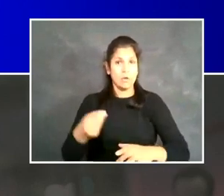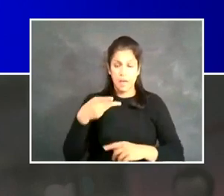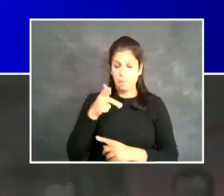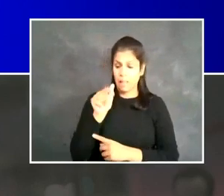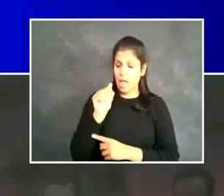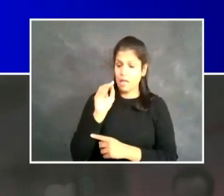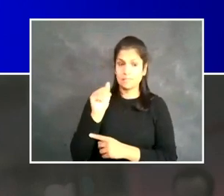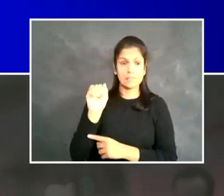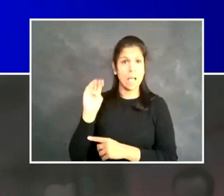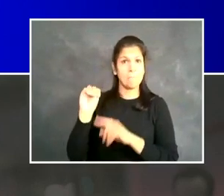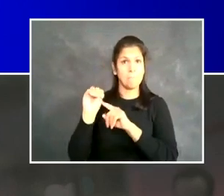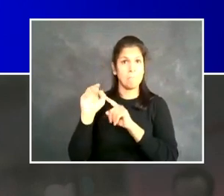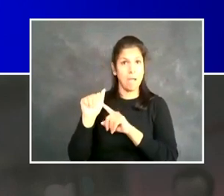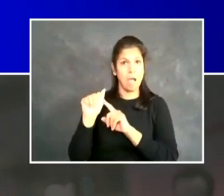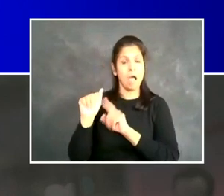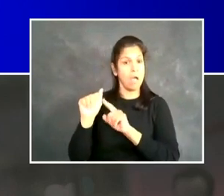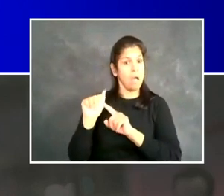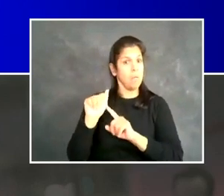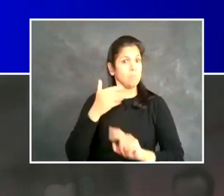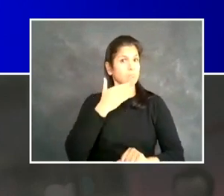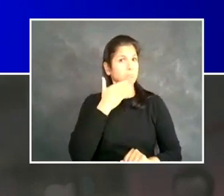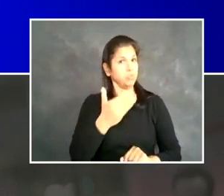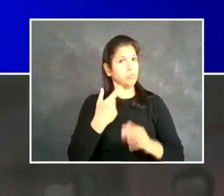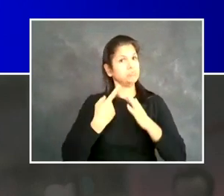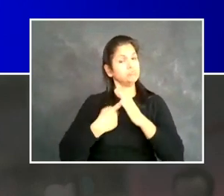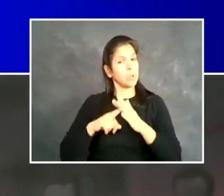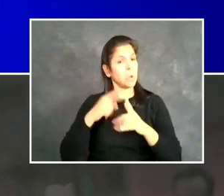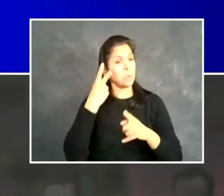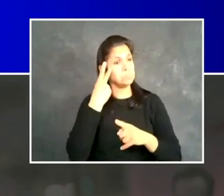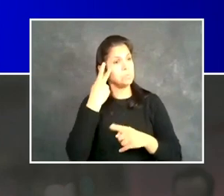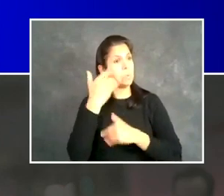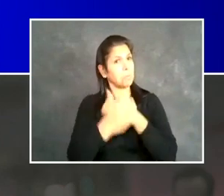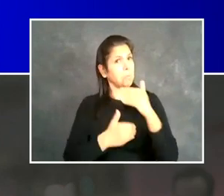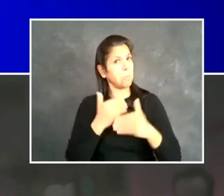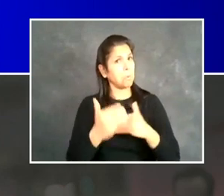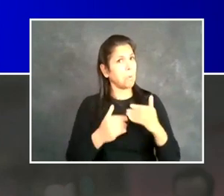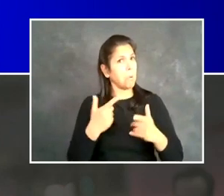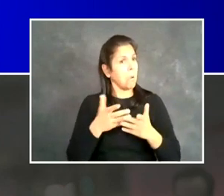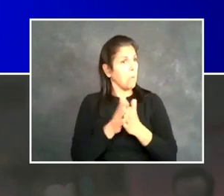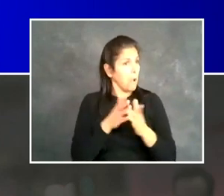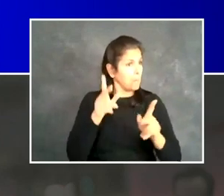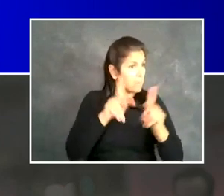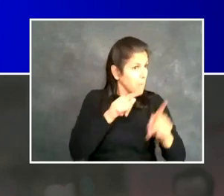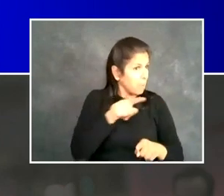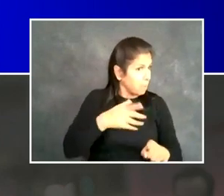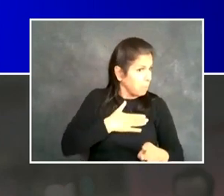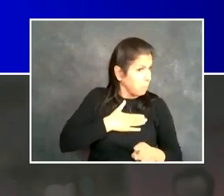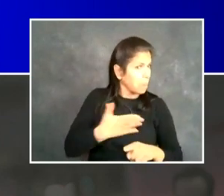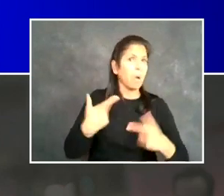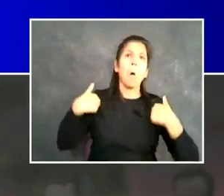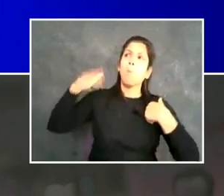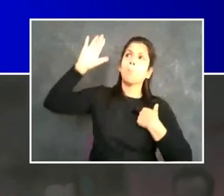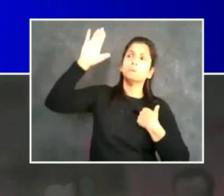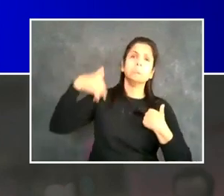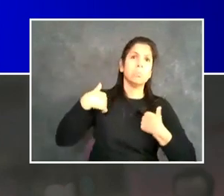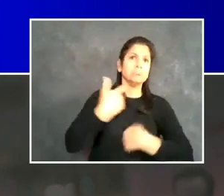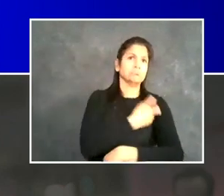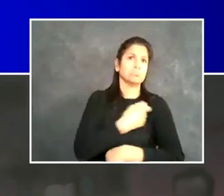WE'RE GOING TO GET INFORMATION THAT CAN HELP US FIGHT THIS DISEASE. WE ALL UNDERSTAND THE ENTIRE GLOBAL MEDICAL COMMUNITY IS TRYING TO UNDERSTAND THE